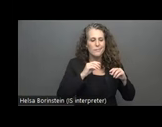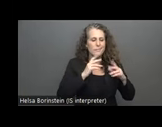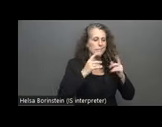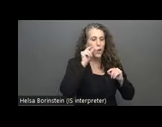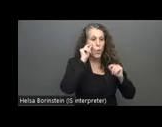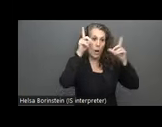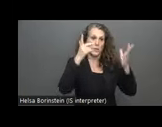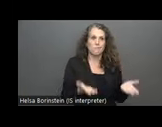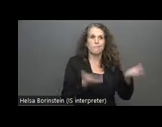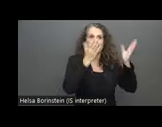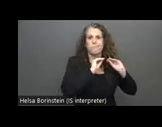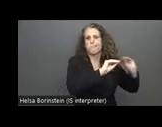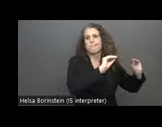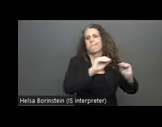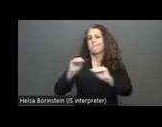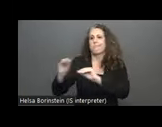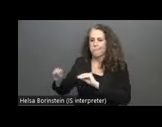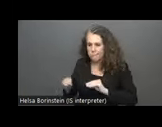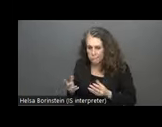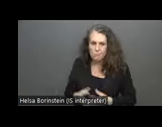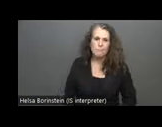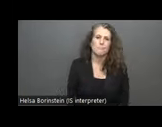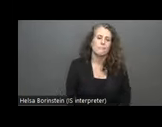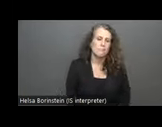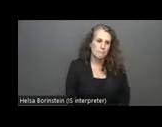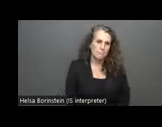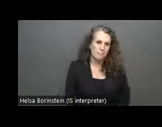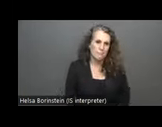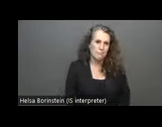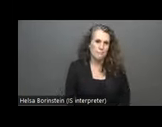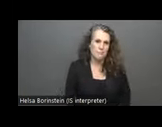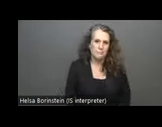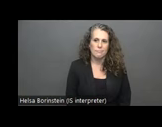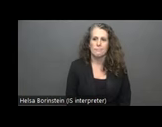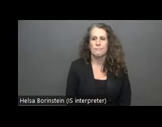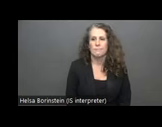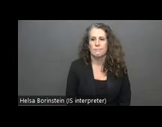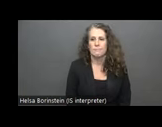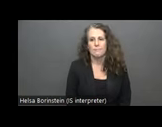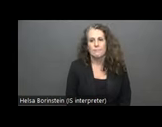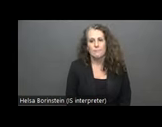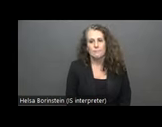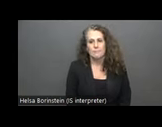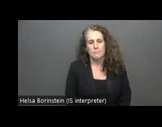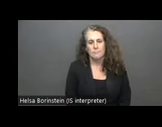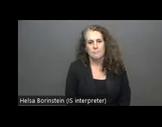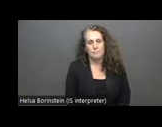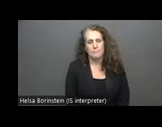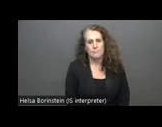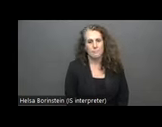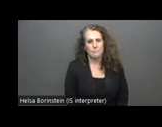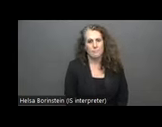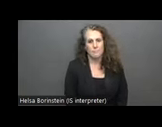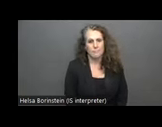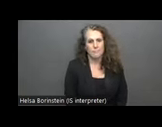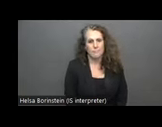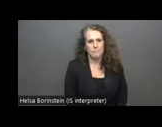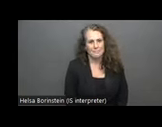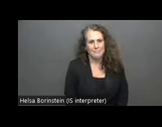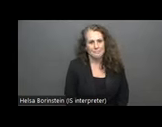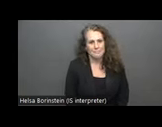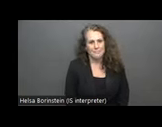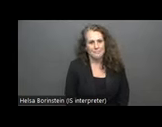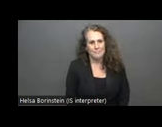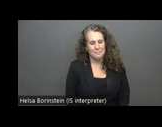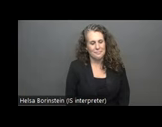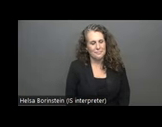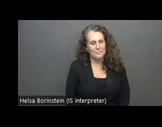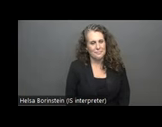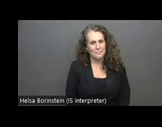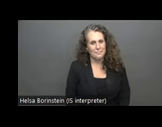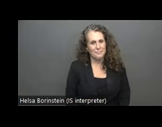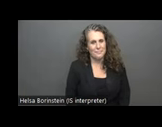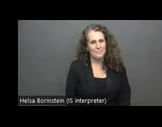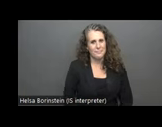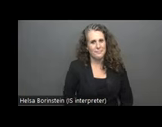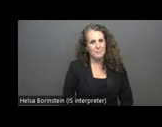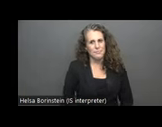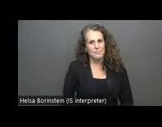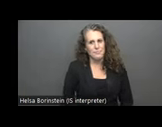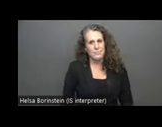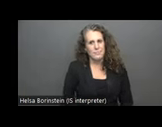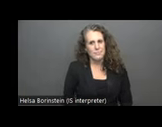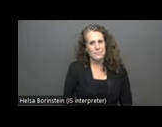14:55:12 It was. It was so this was it was he said, Don't move, for God to form it.